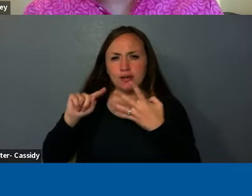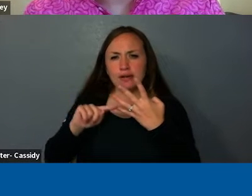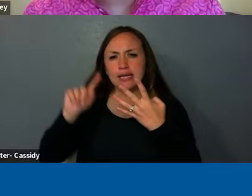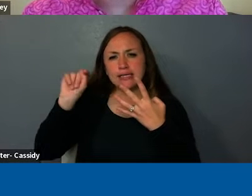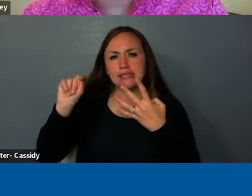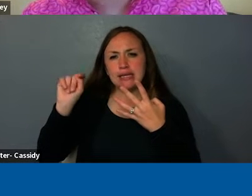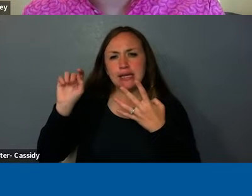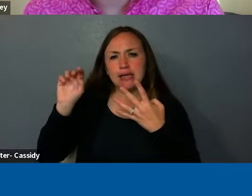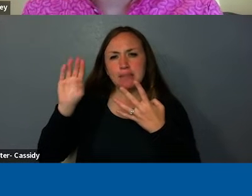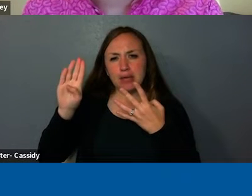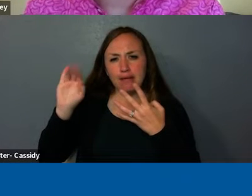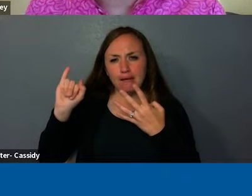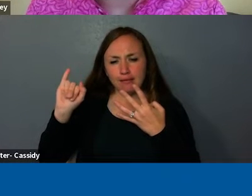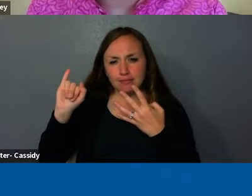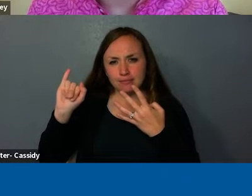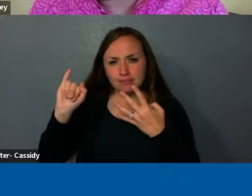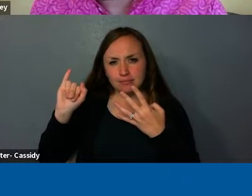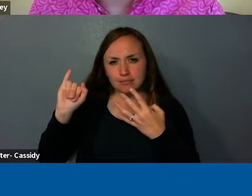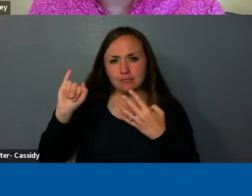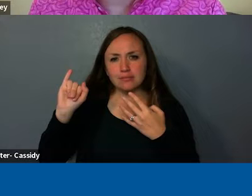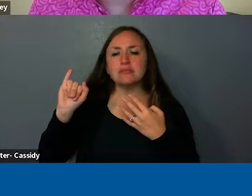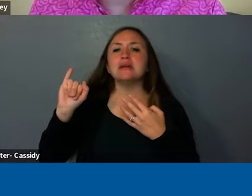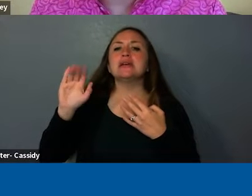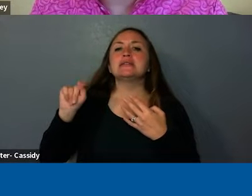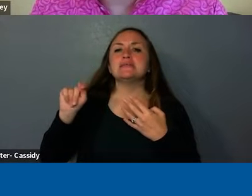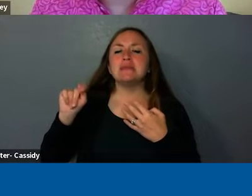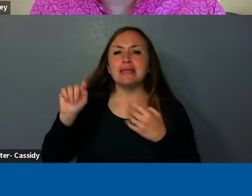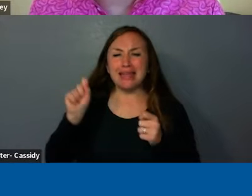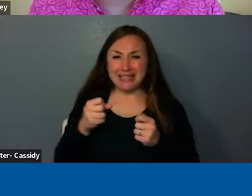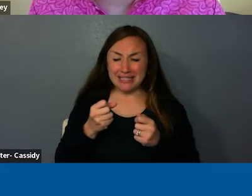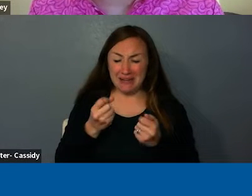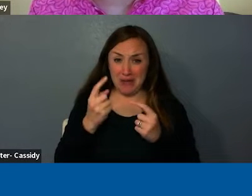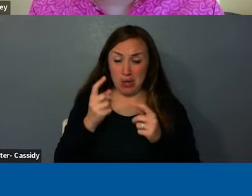these extreme contrasting values can actually cause harm and hurt someone.